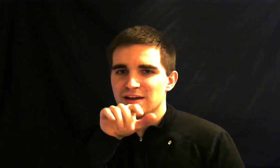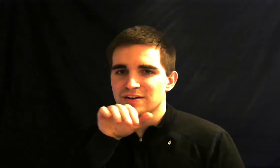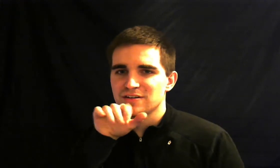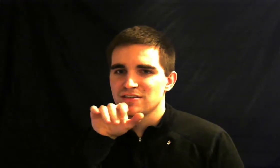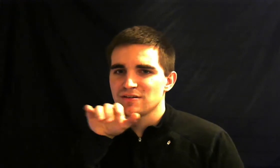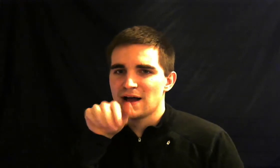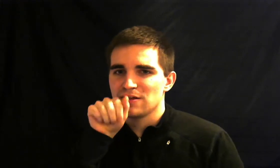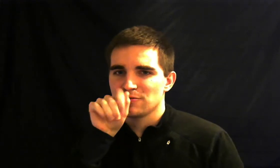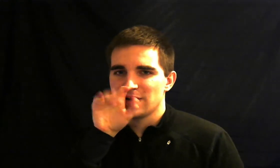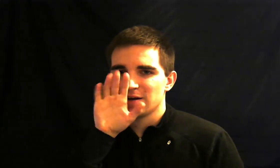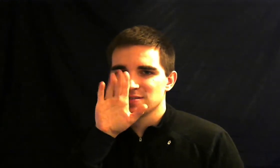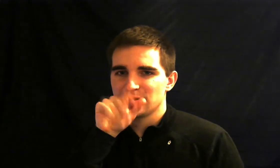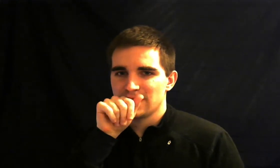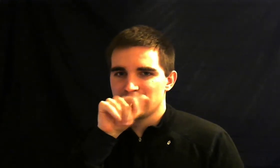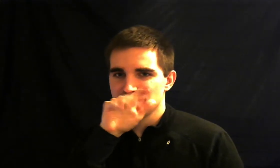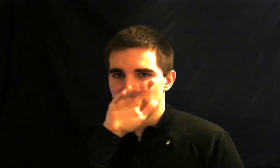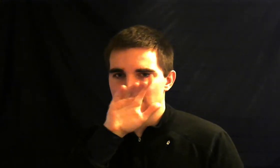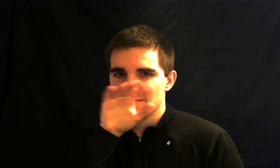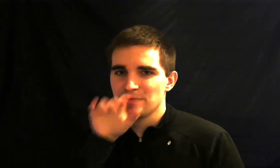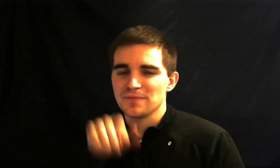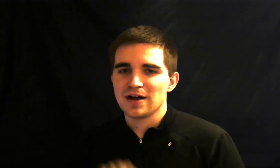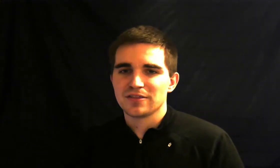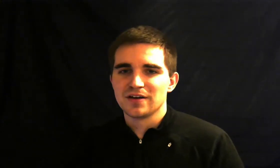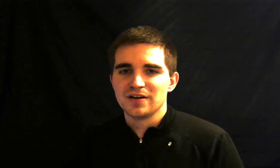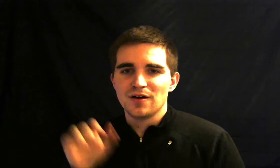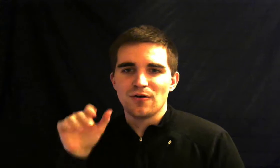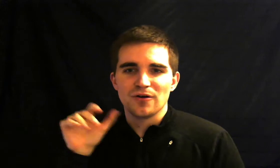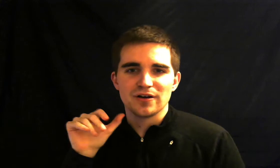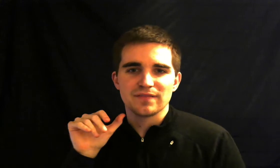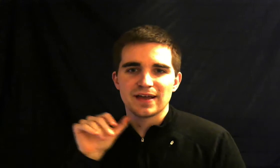underneath your mouth where some of the letters may cover up your mouth or like